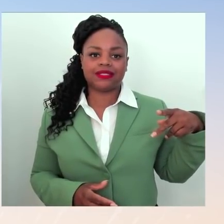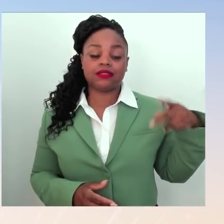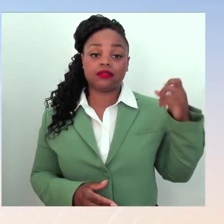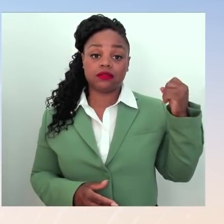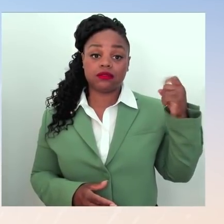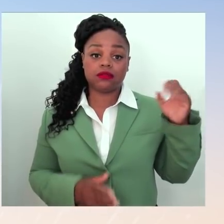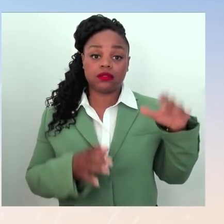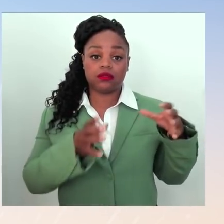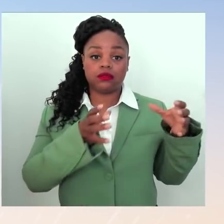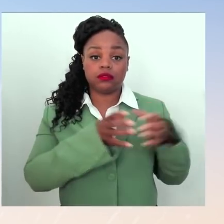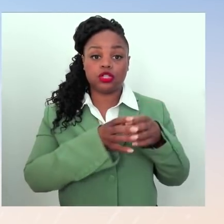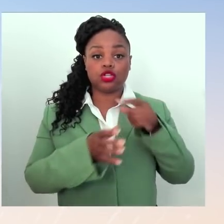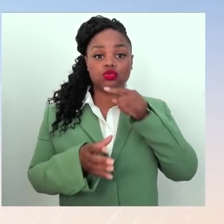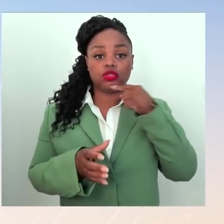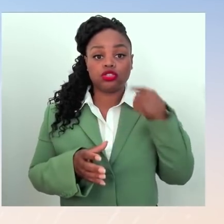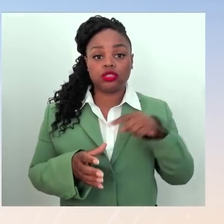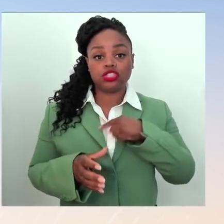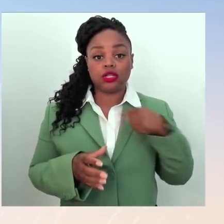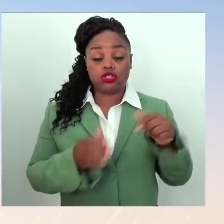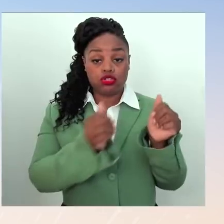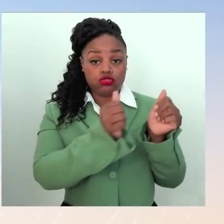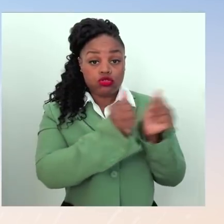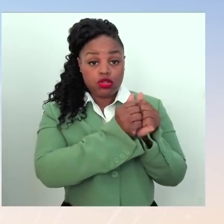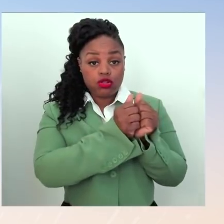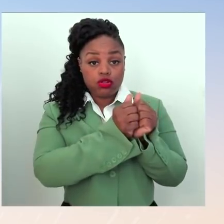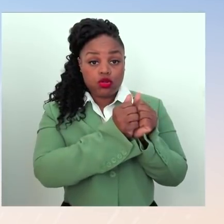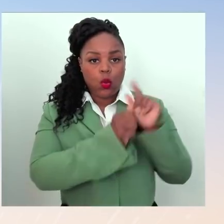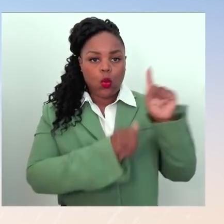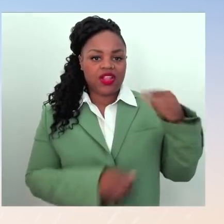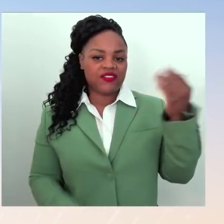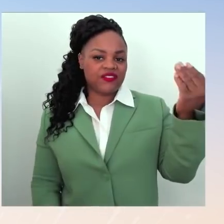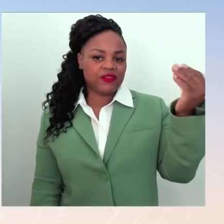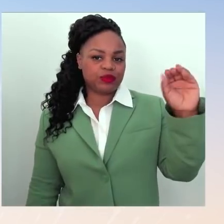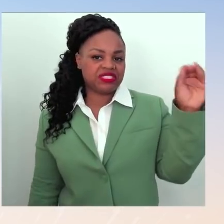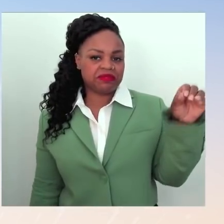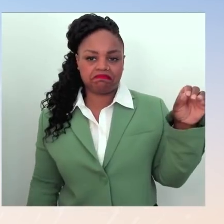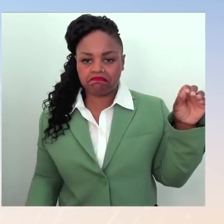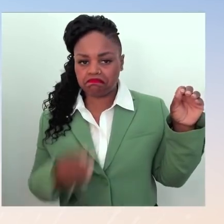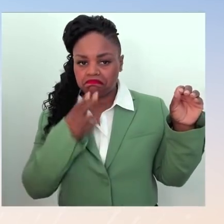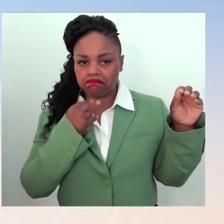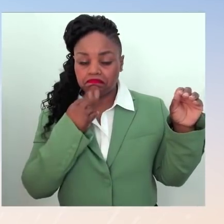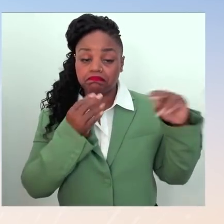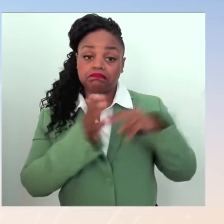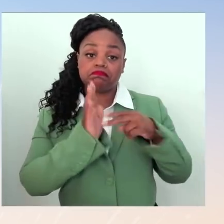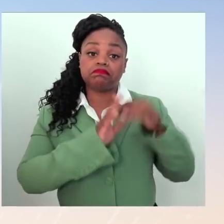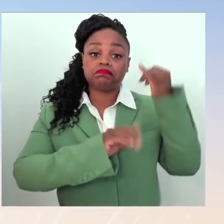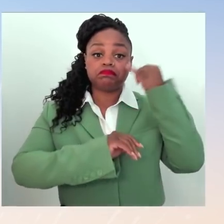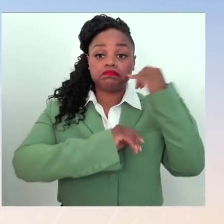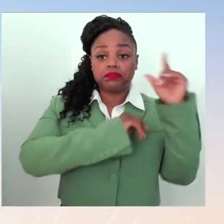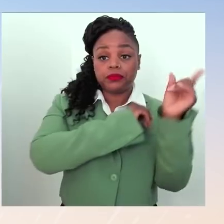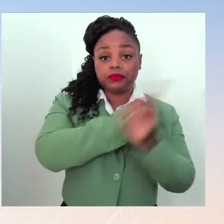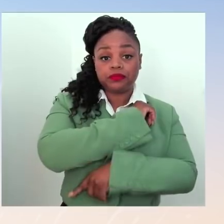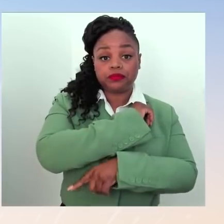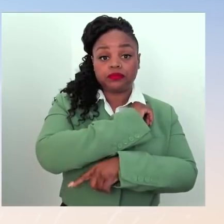So, they can't backfill the impact of these sanctions from China. It's just not -- not possible.